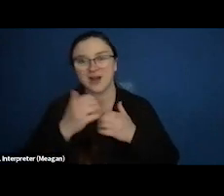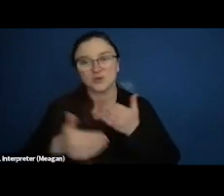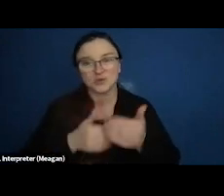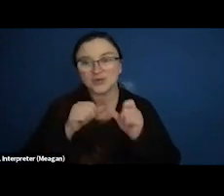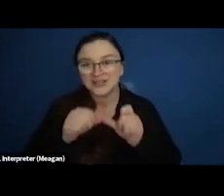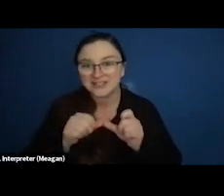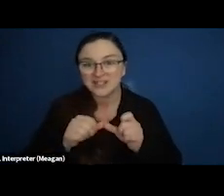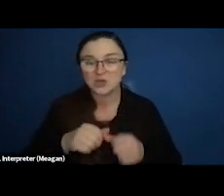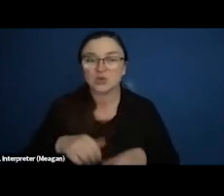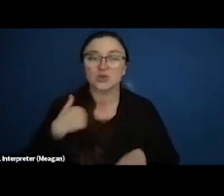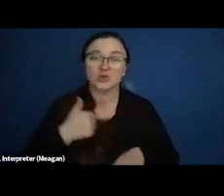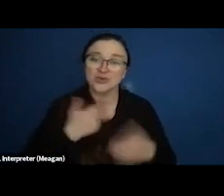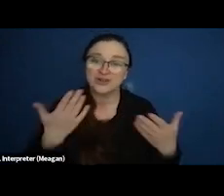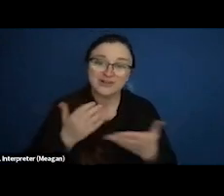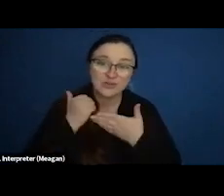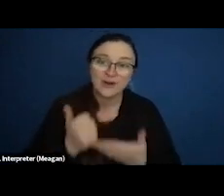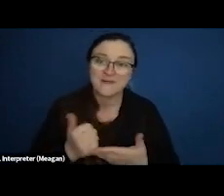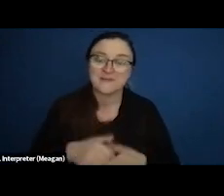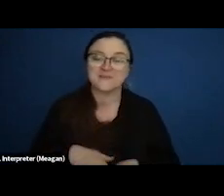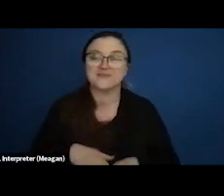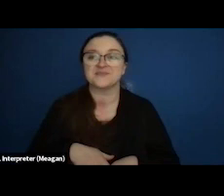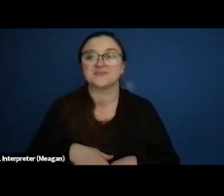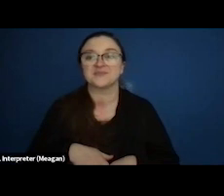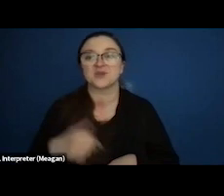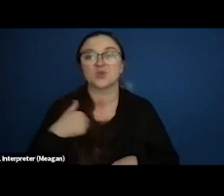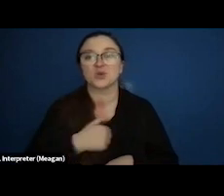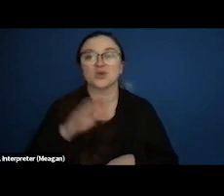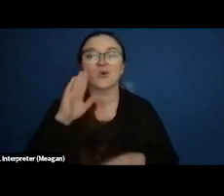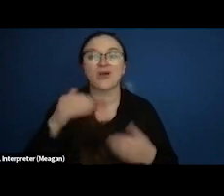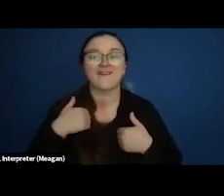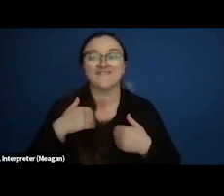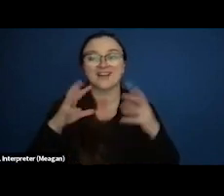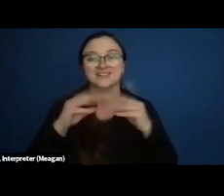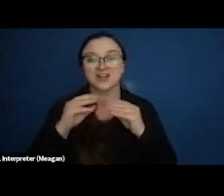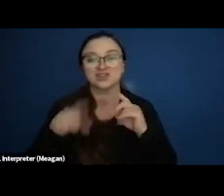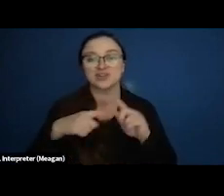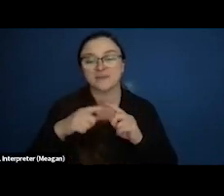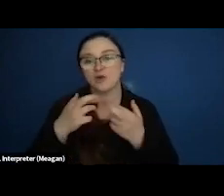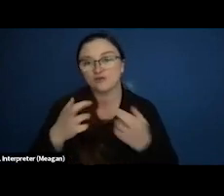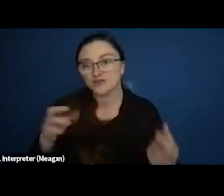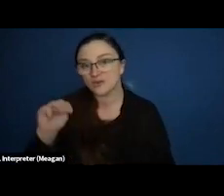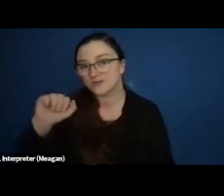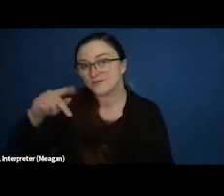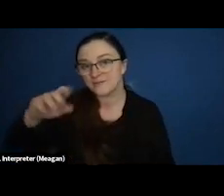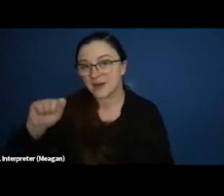we are here to help. We're gonna have a session on resource maps, mapping to maximize partnerships